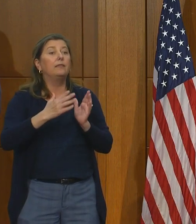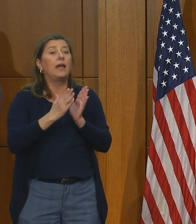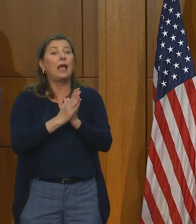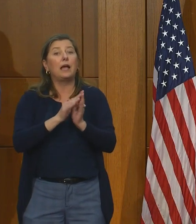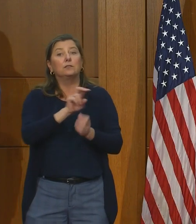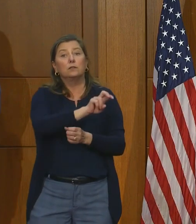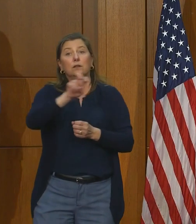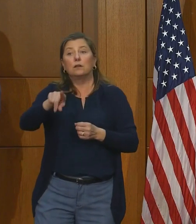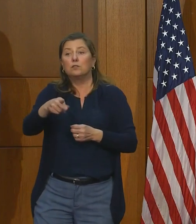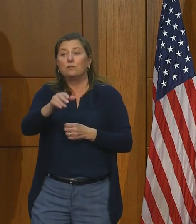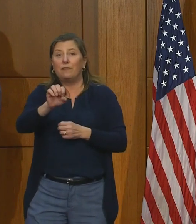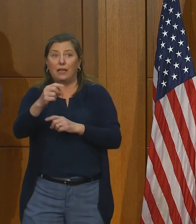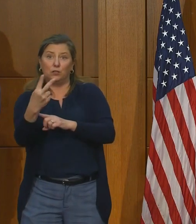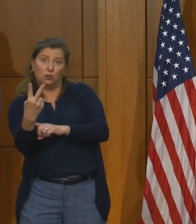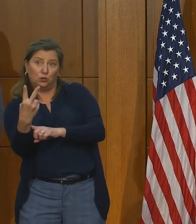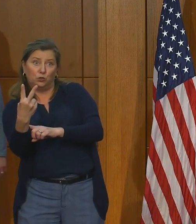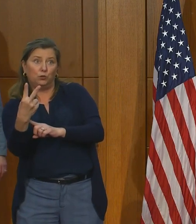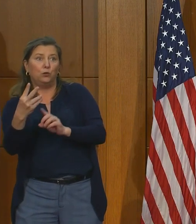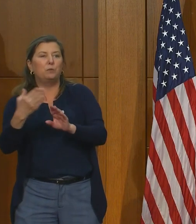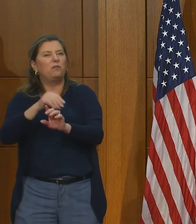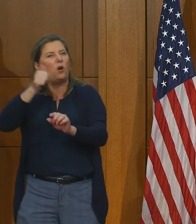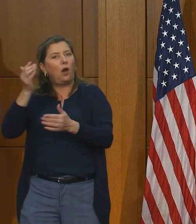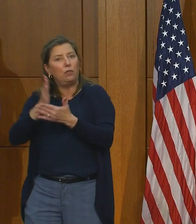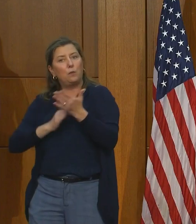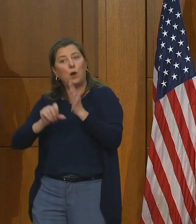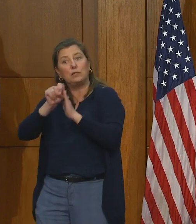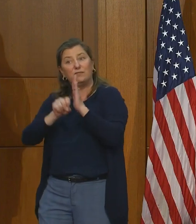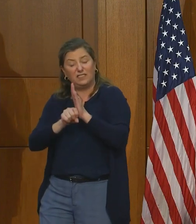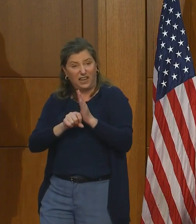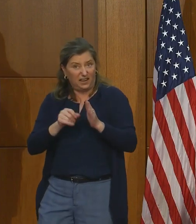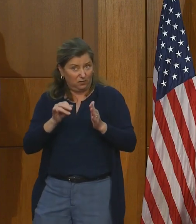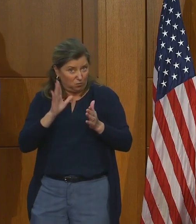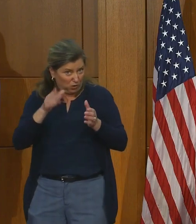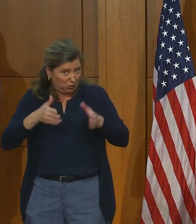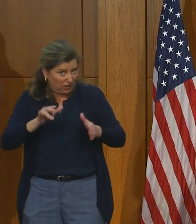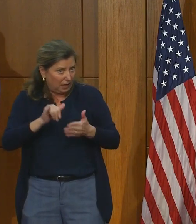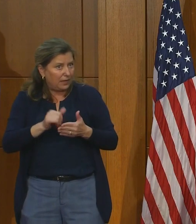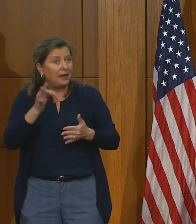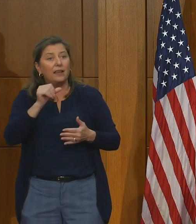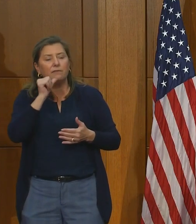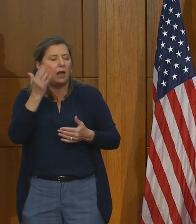REQUESTED TO GO ON A DATE TO-